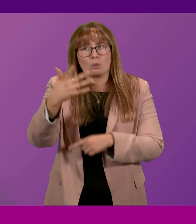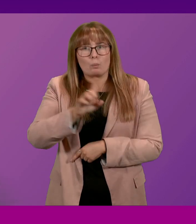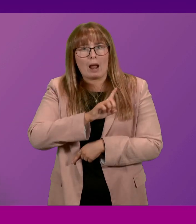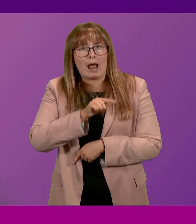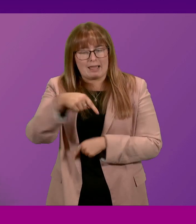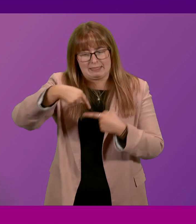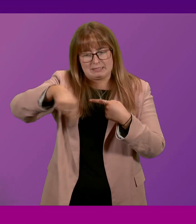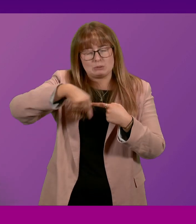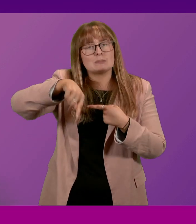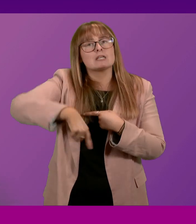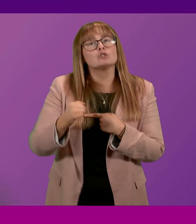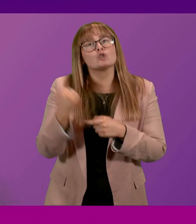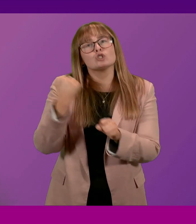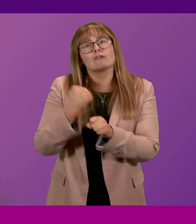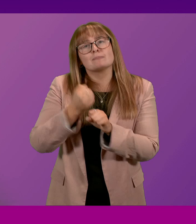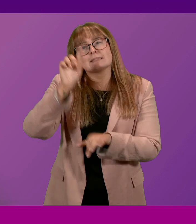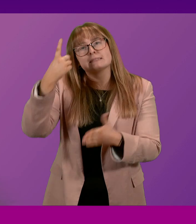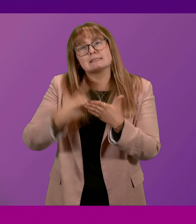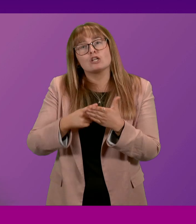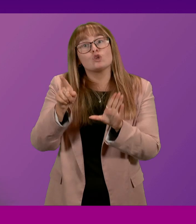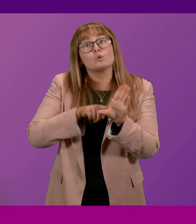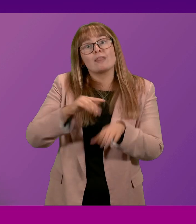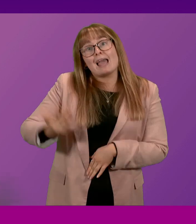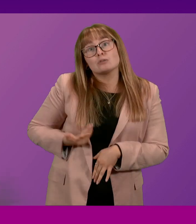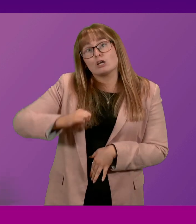has the Scottish Government decided this week that Youth Enterprise Scotland will not be funded?